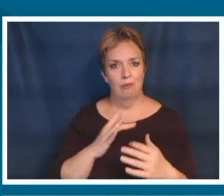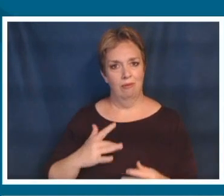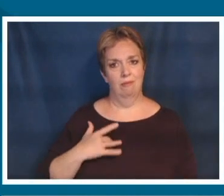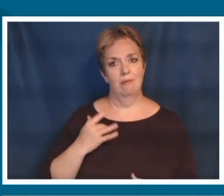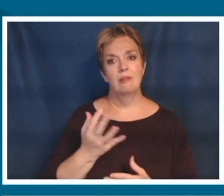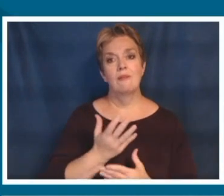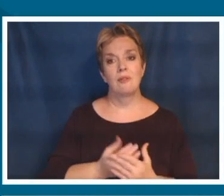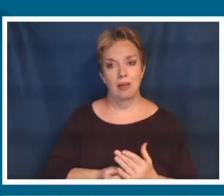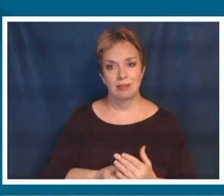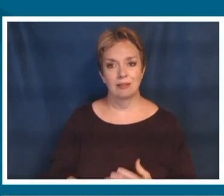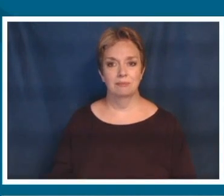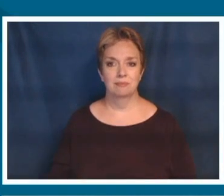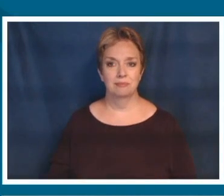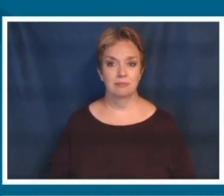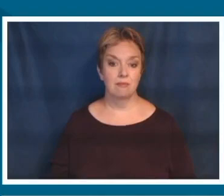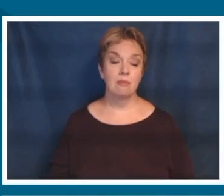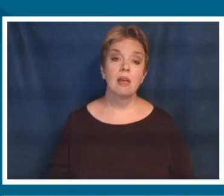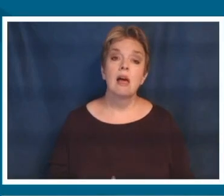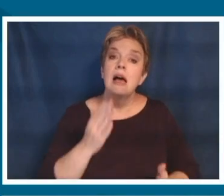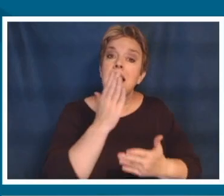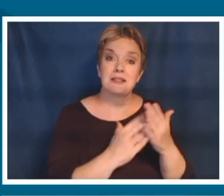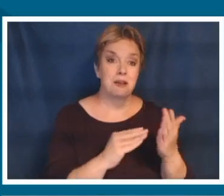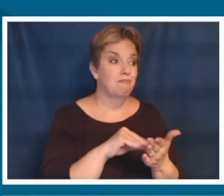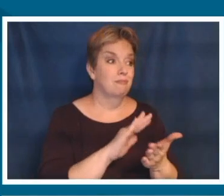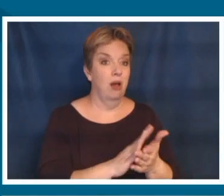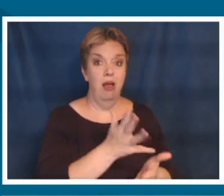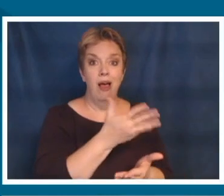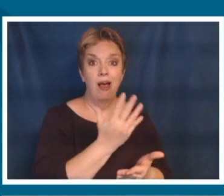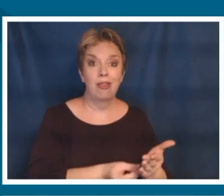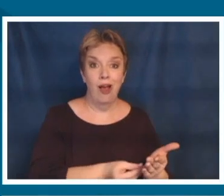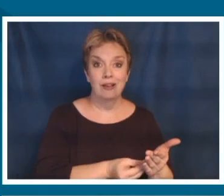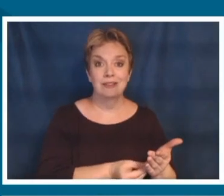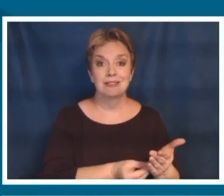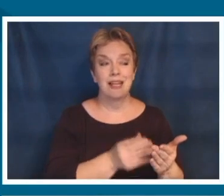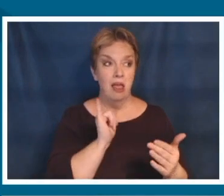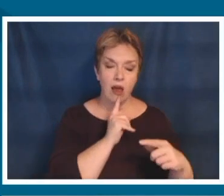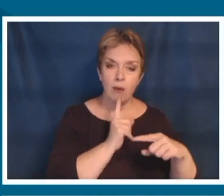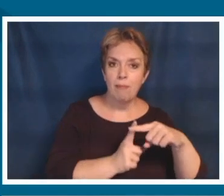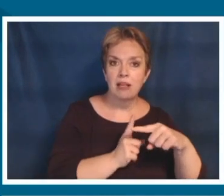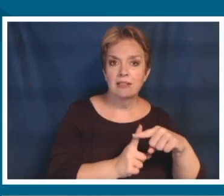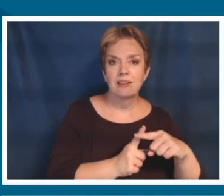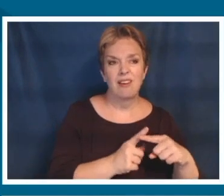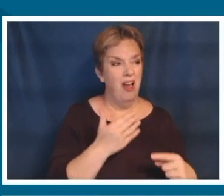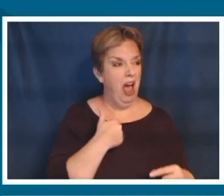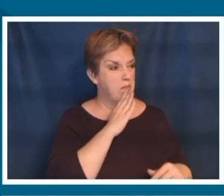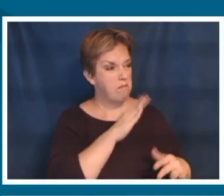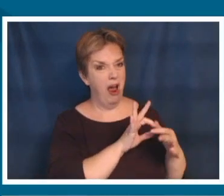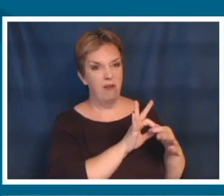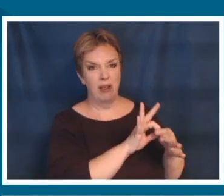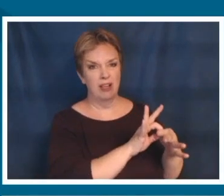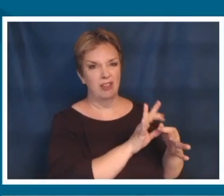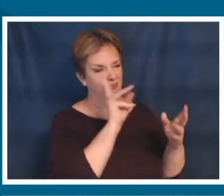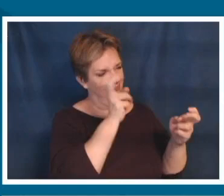that were positive they said i lost a